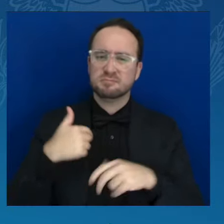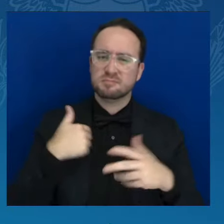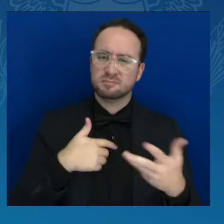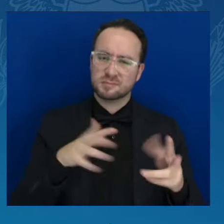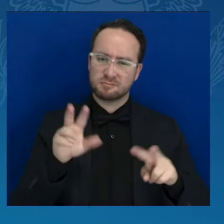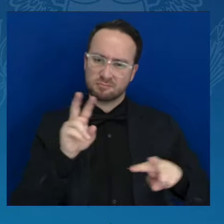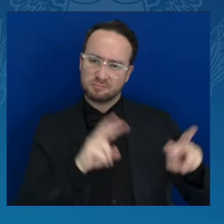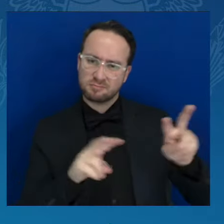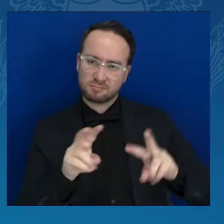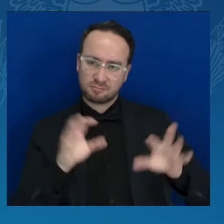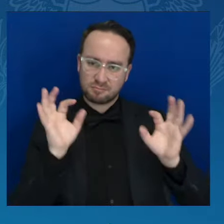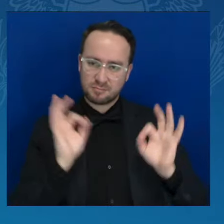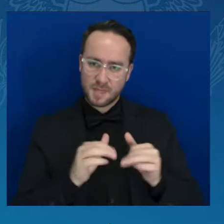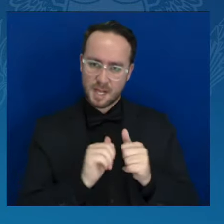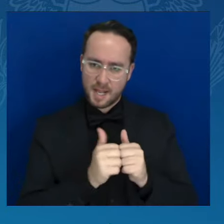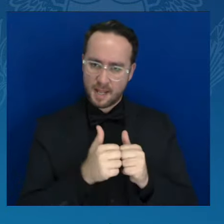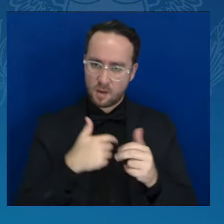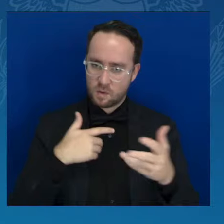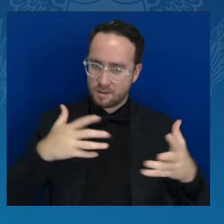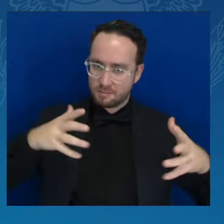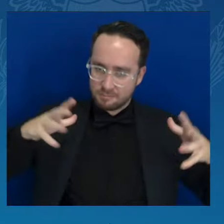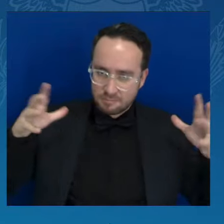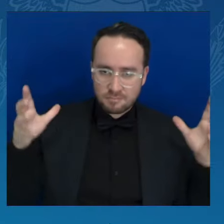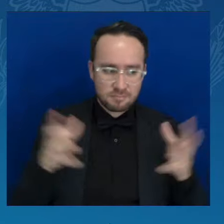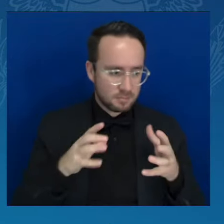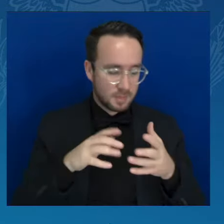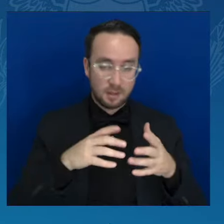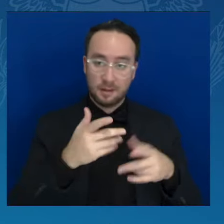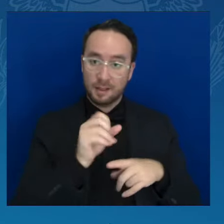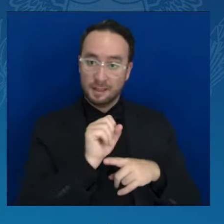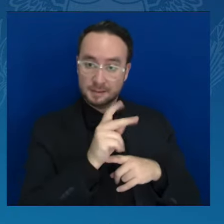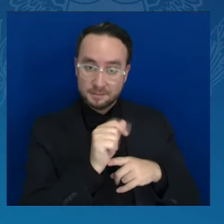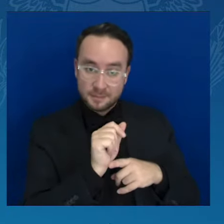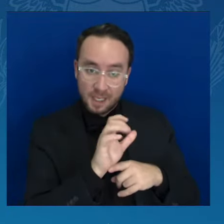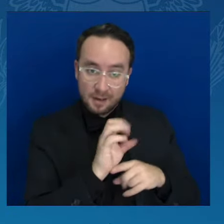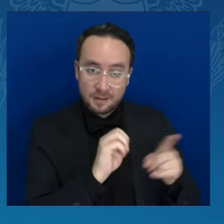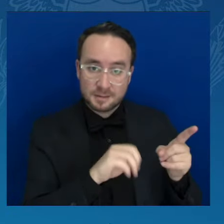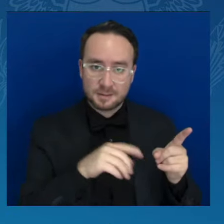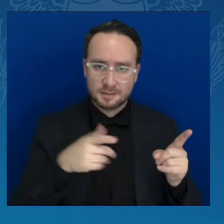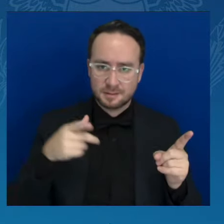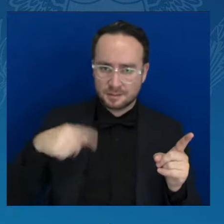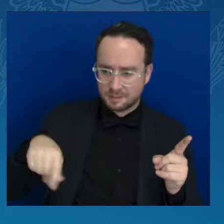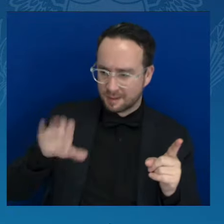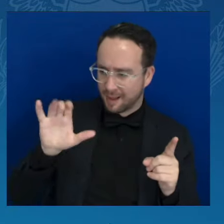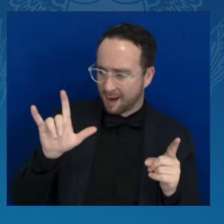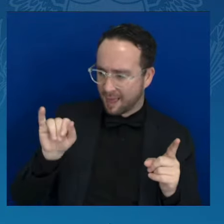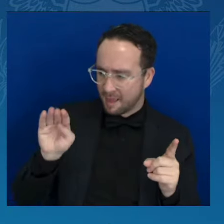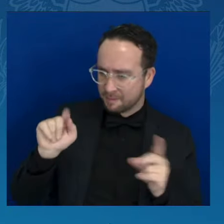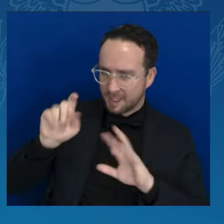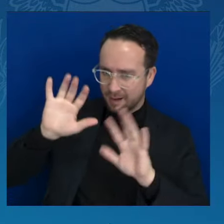that are otherwise invisible to the naked eye. As was mentioned, NASA's played a pivotal role in this work